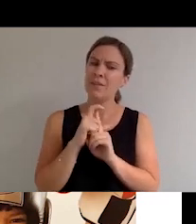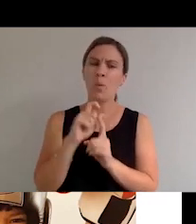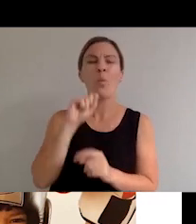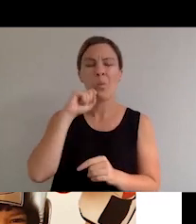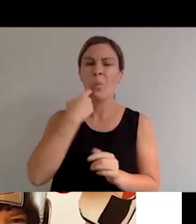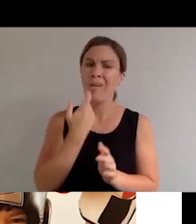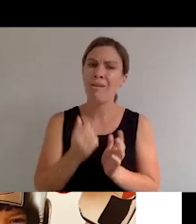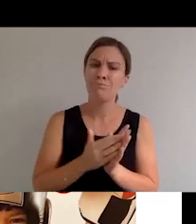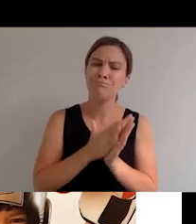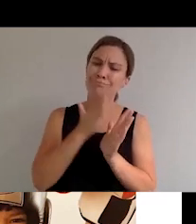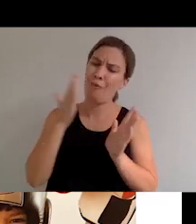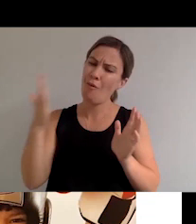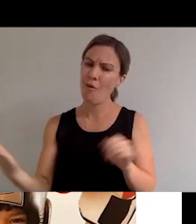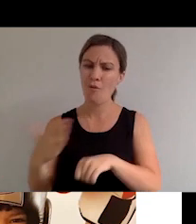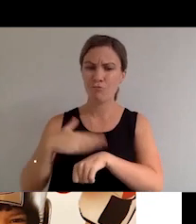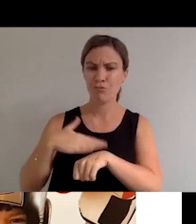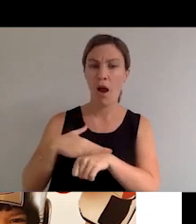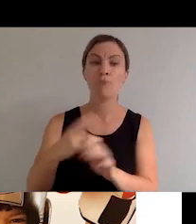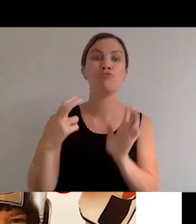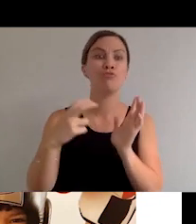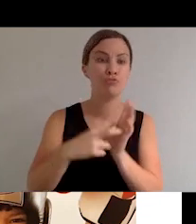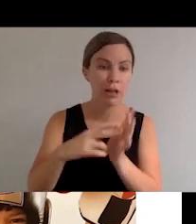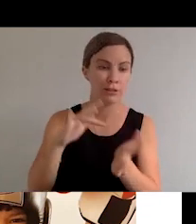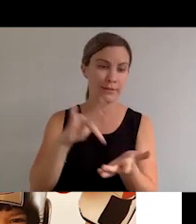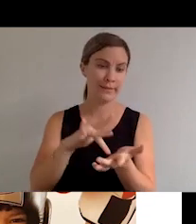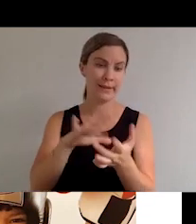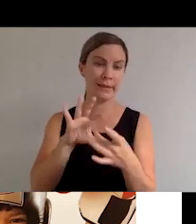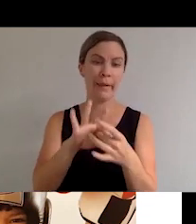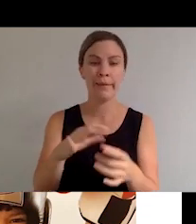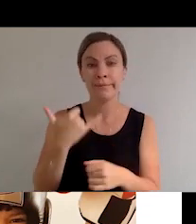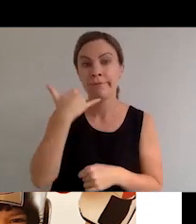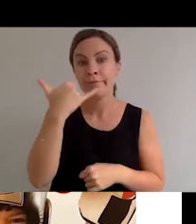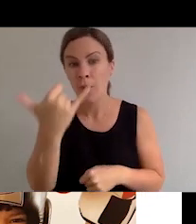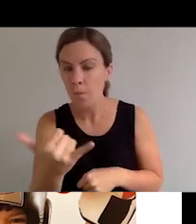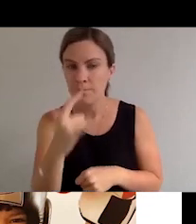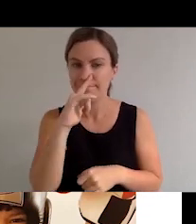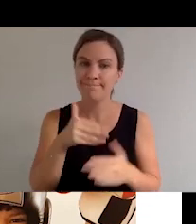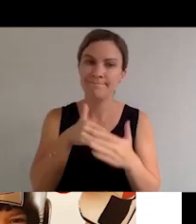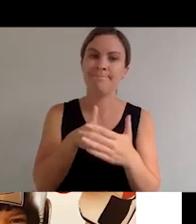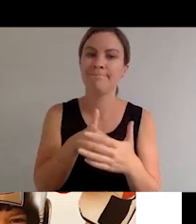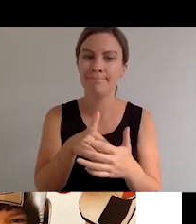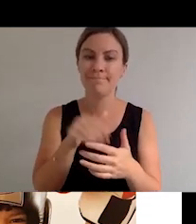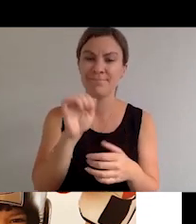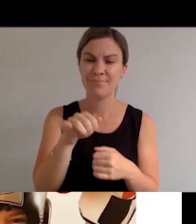Centrelink, register with Centrelink, have a conversation with Centrelink. My main advice here is if you get rejected, don't worry about that.